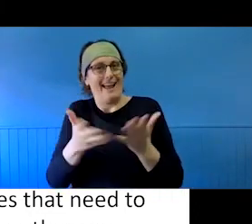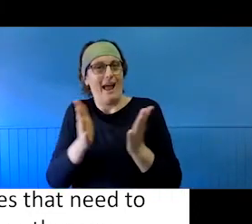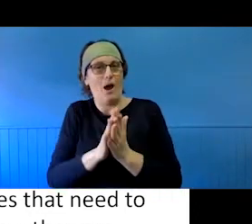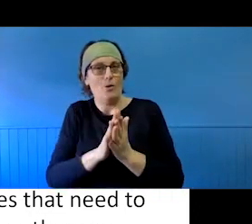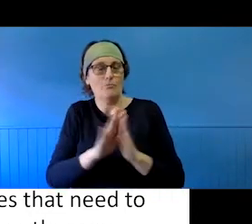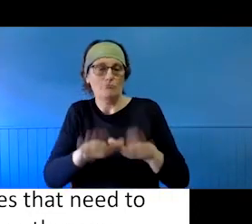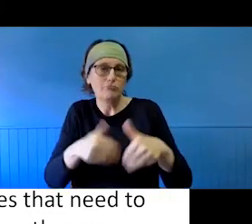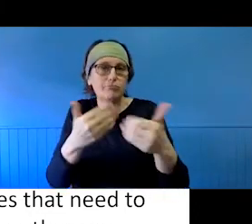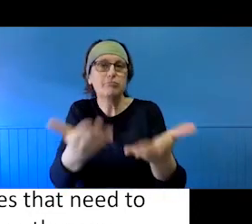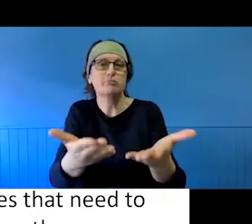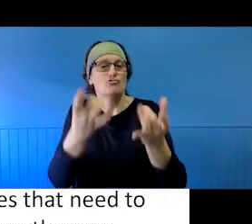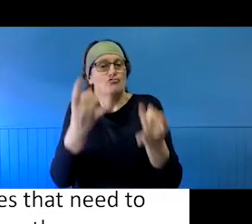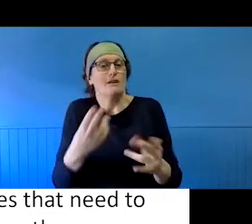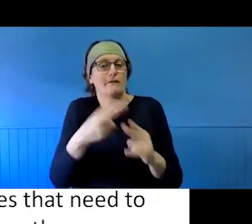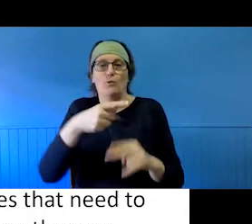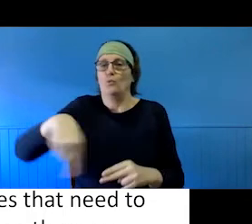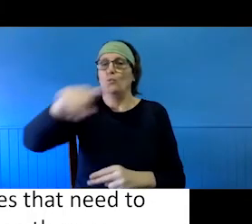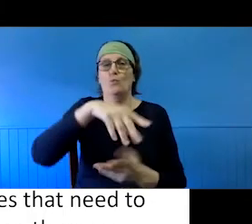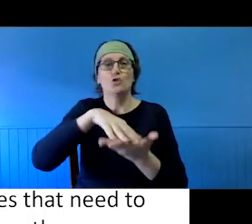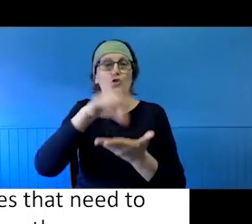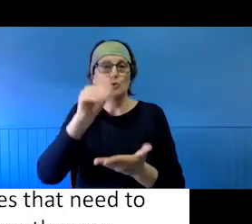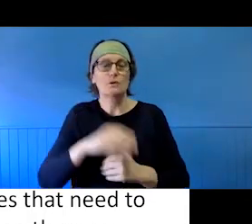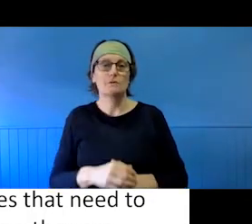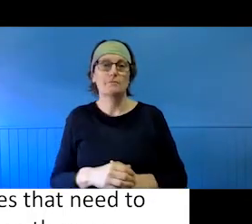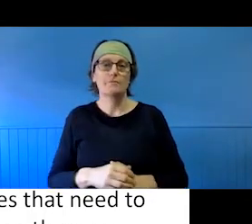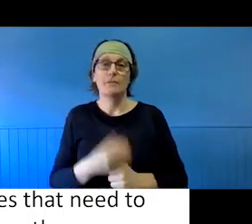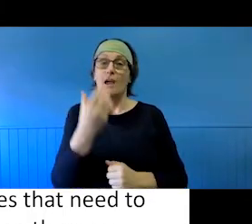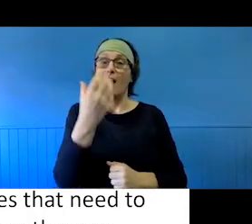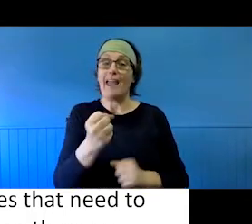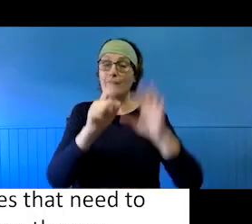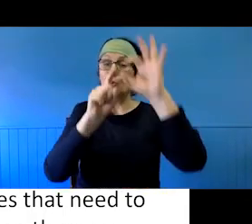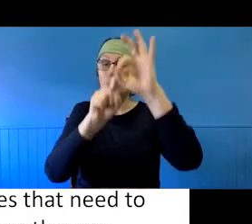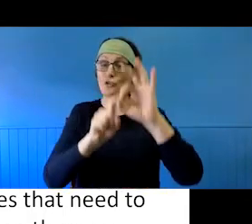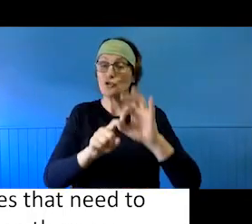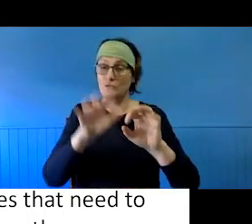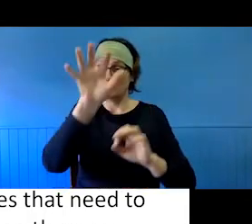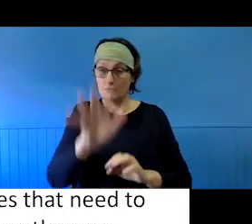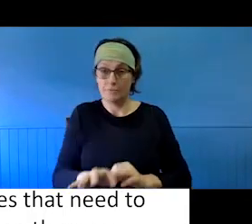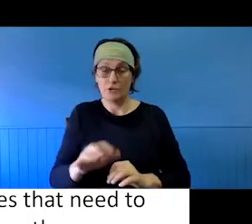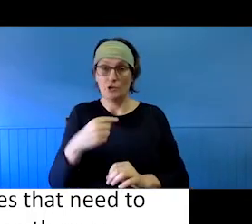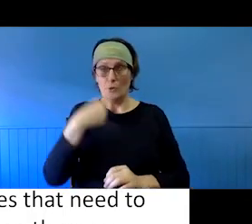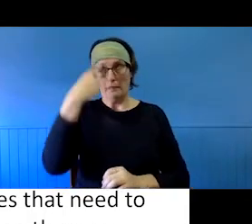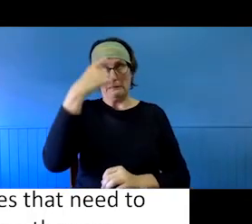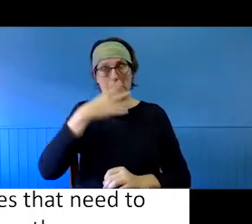framed for your students. I've placed a number of questions about your